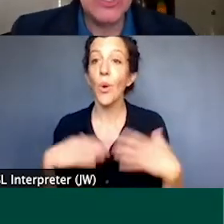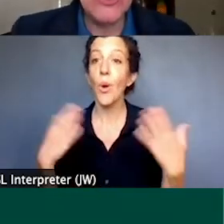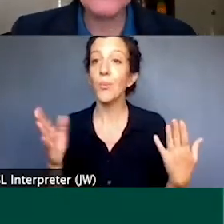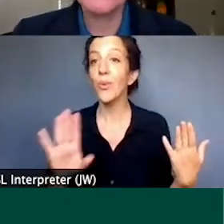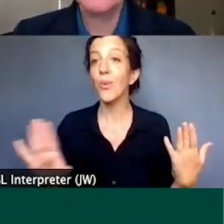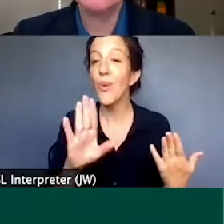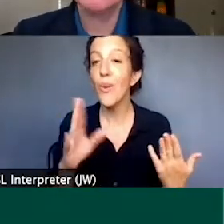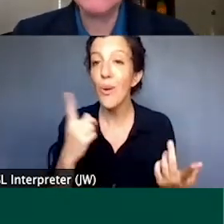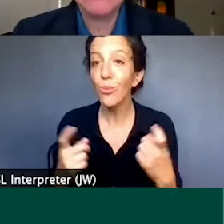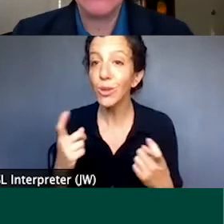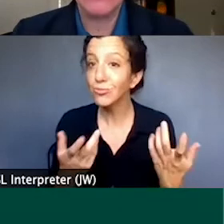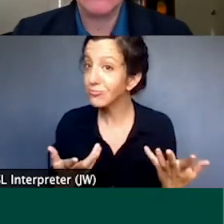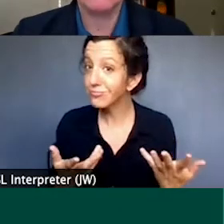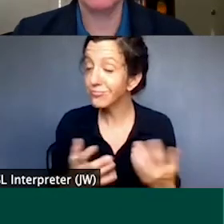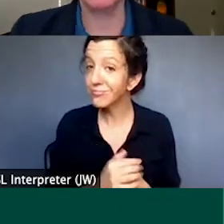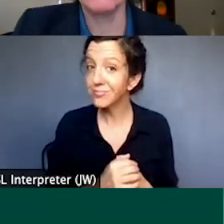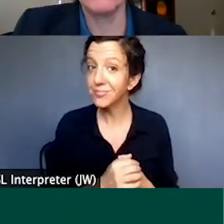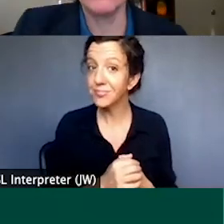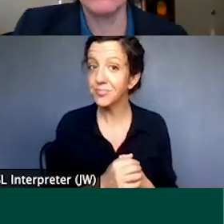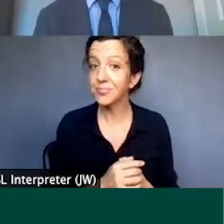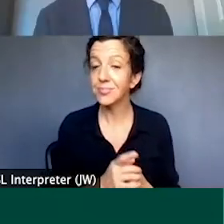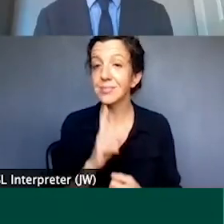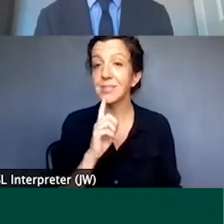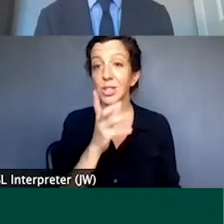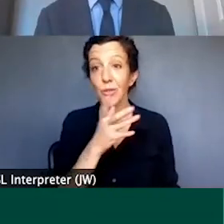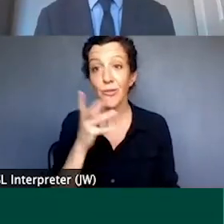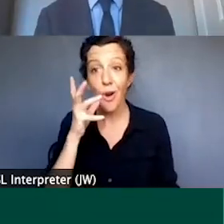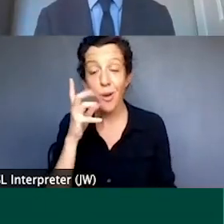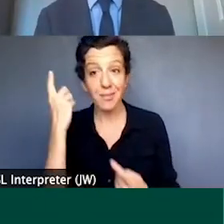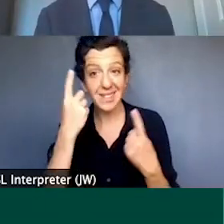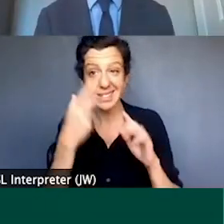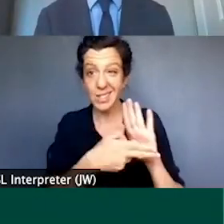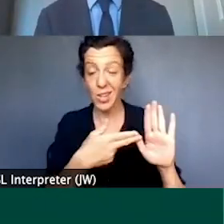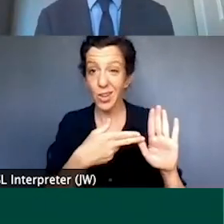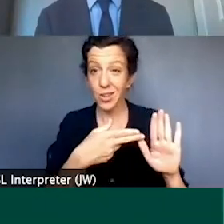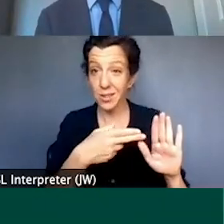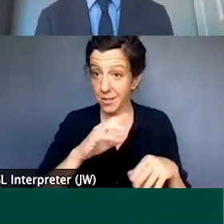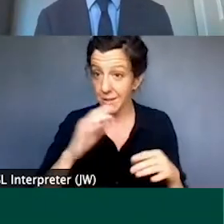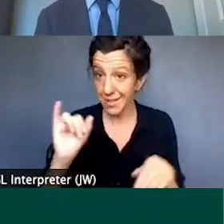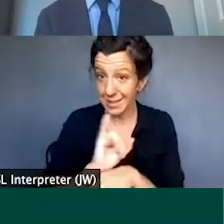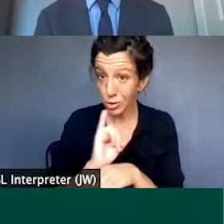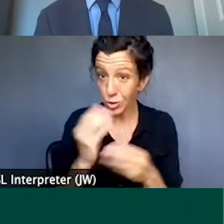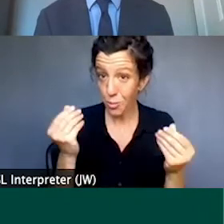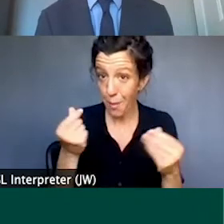Who's overseeing the funding allocation? Counties are constitutionally charged with allocating property tax revenues